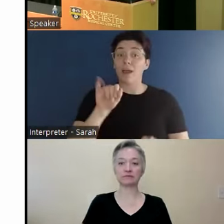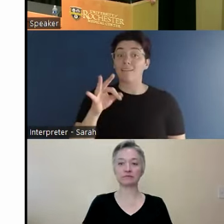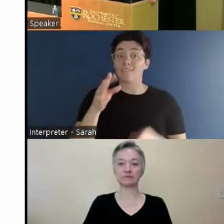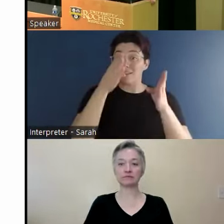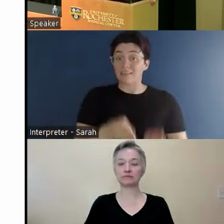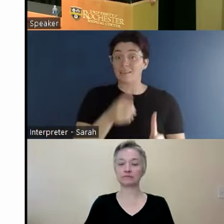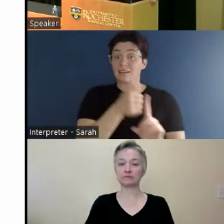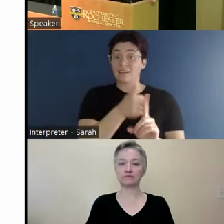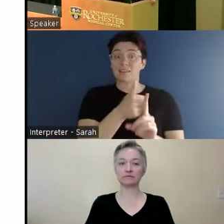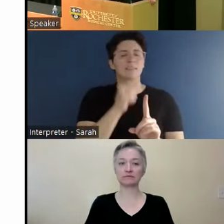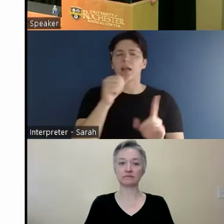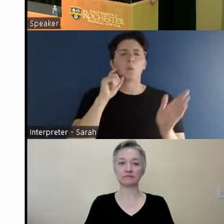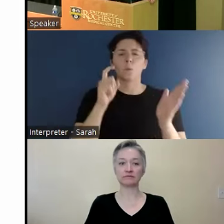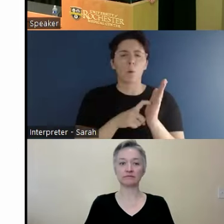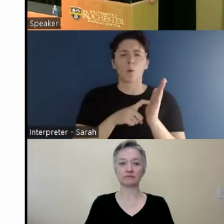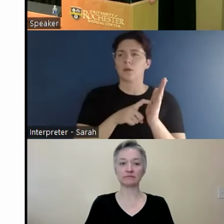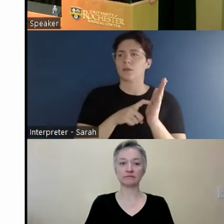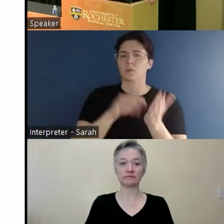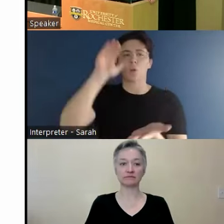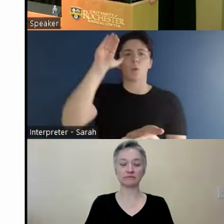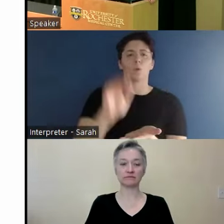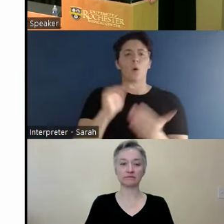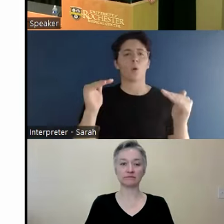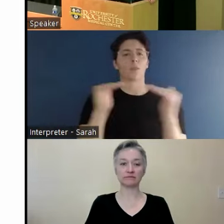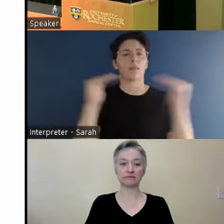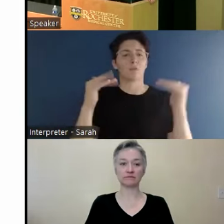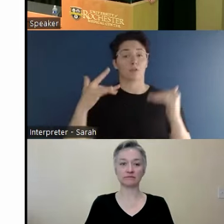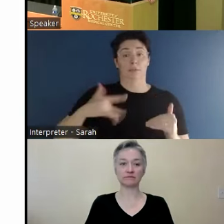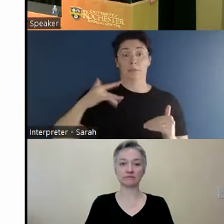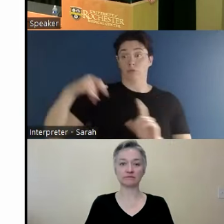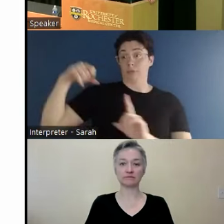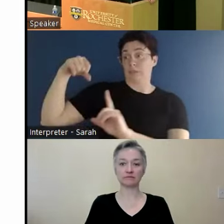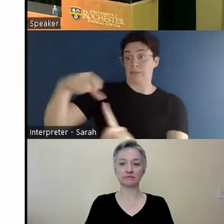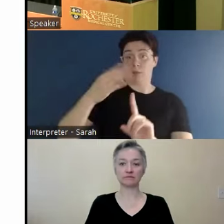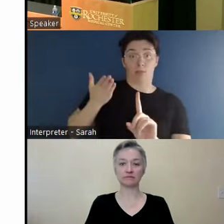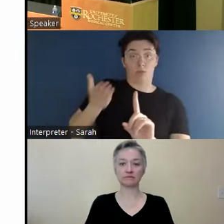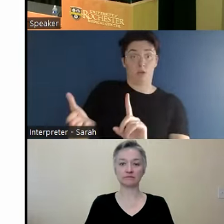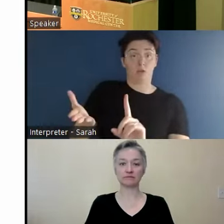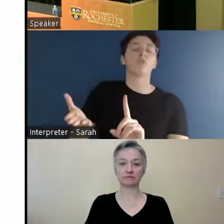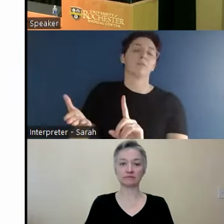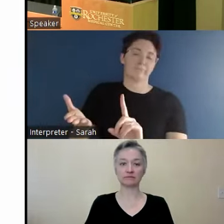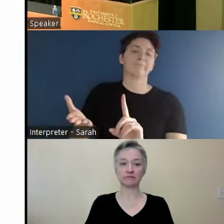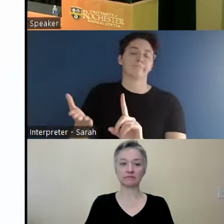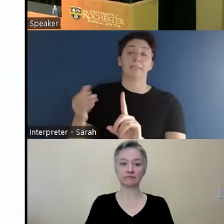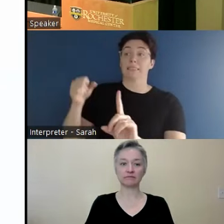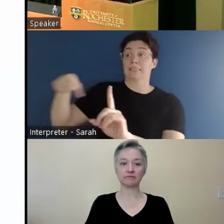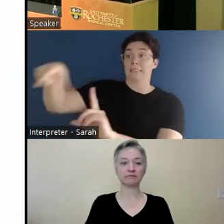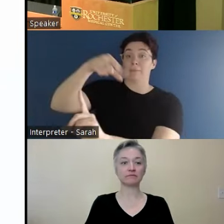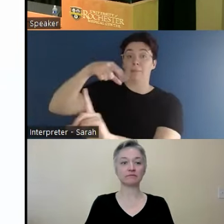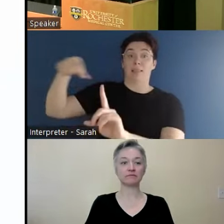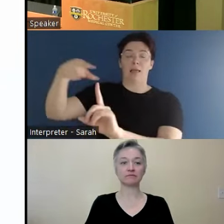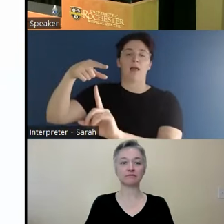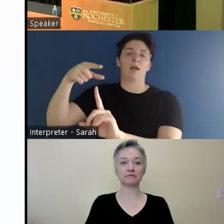not no noticing those lowlevel sensory stimuli the stimuli around them are likely to increase and